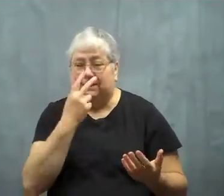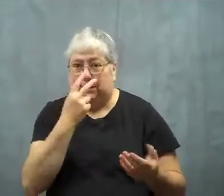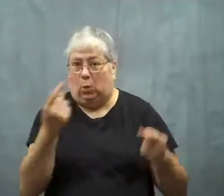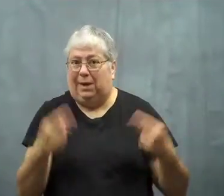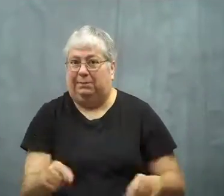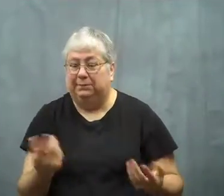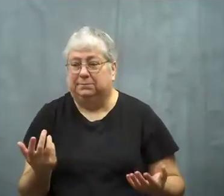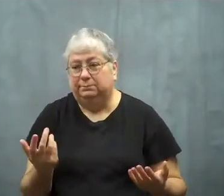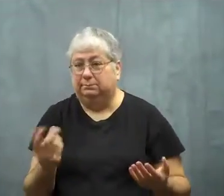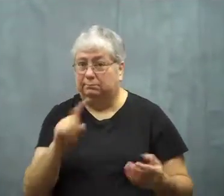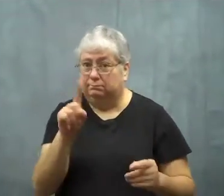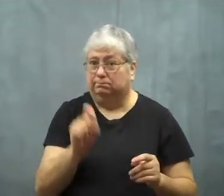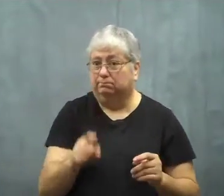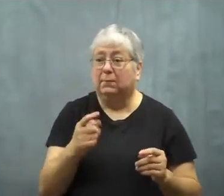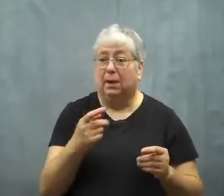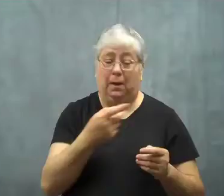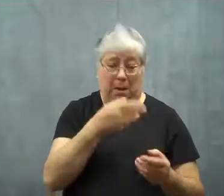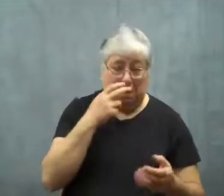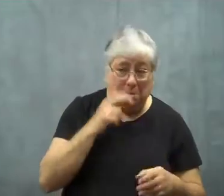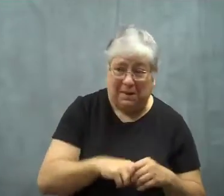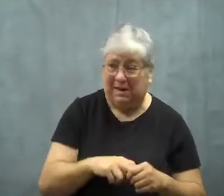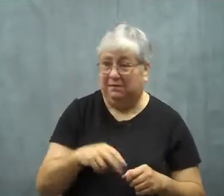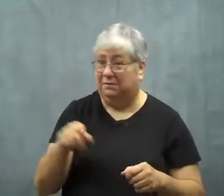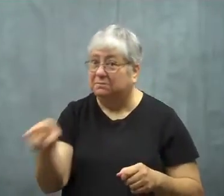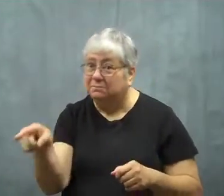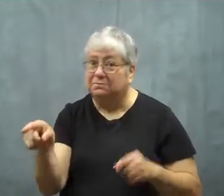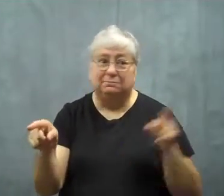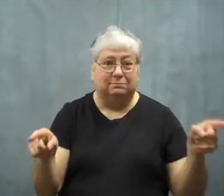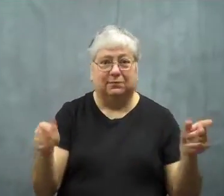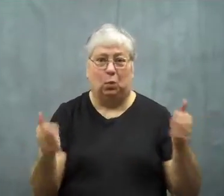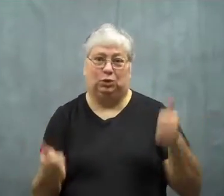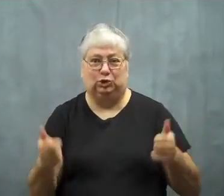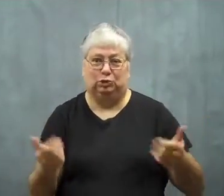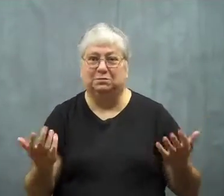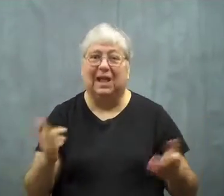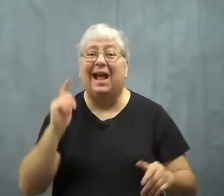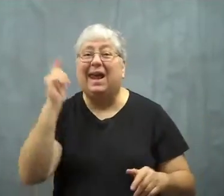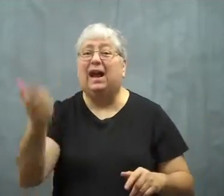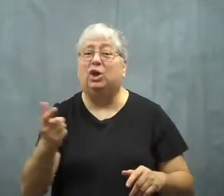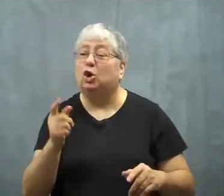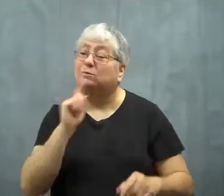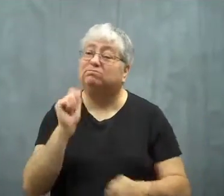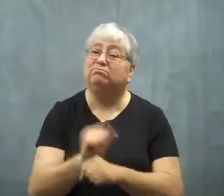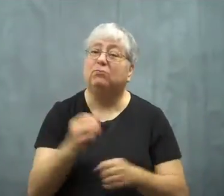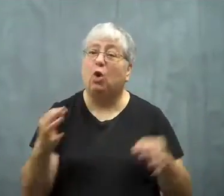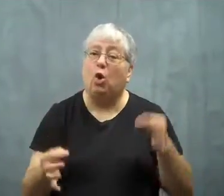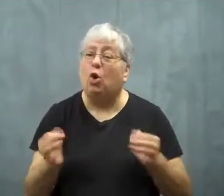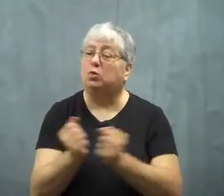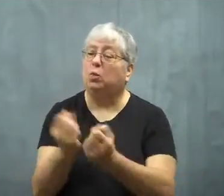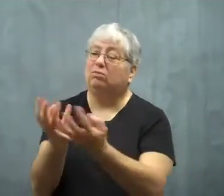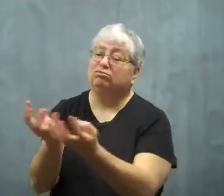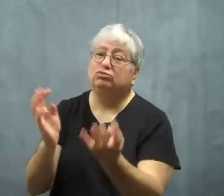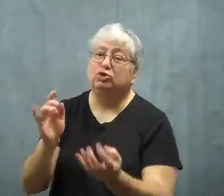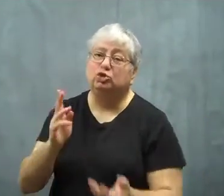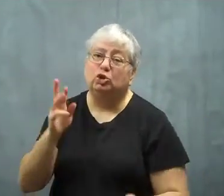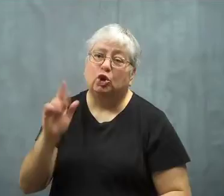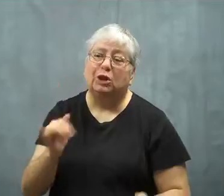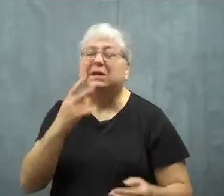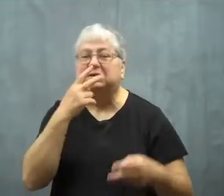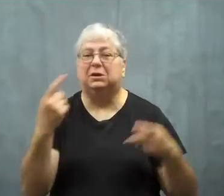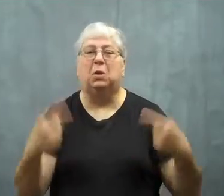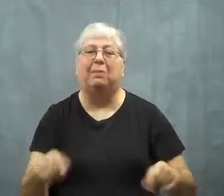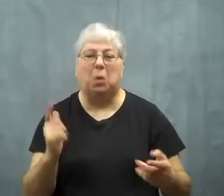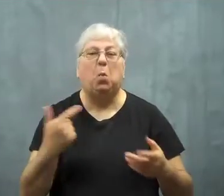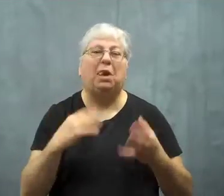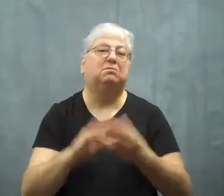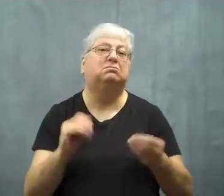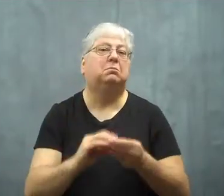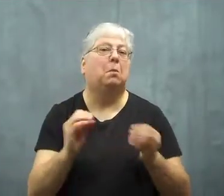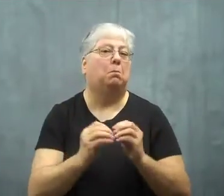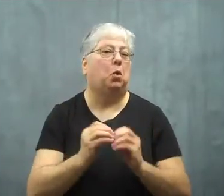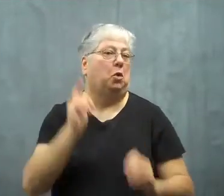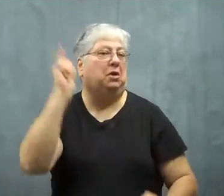We'll see which side the jury believes.